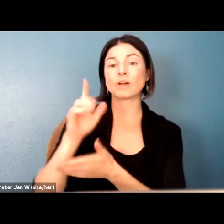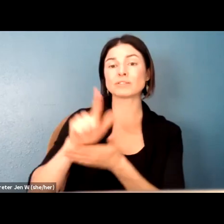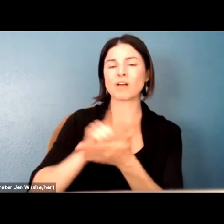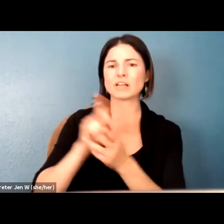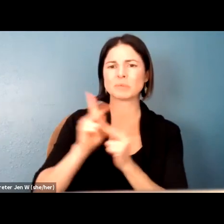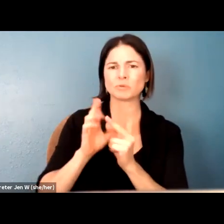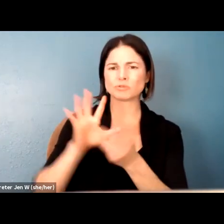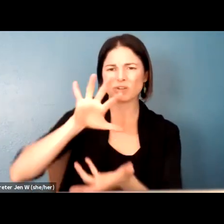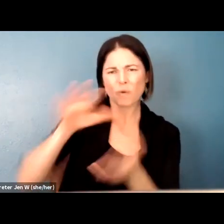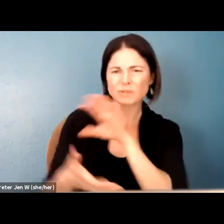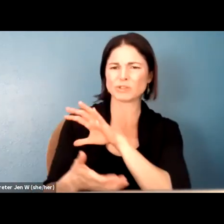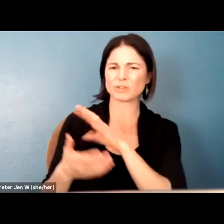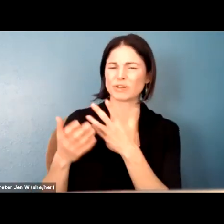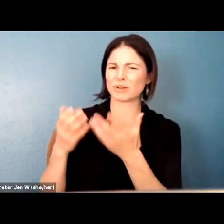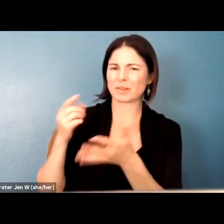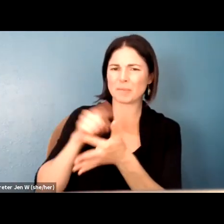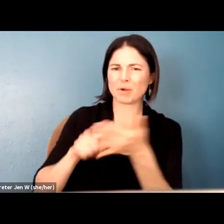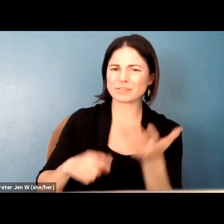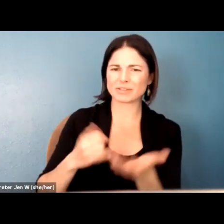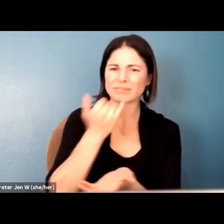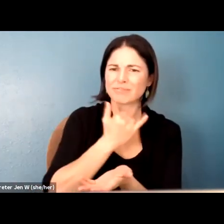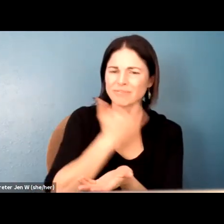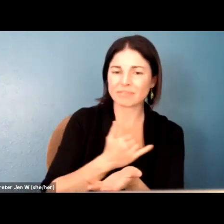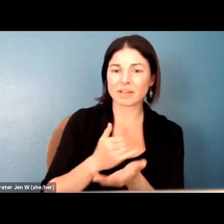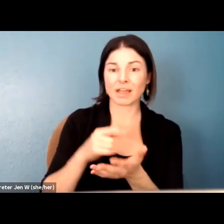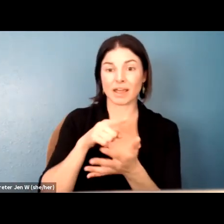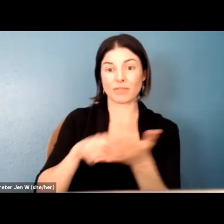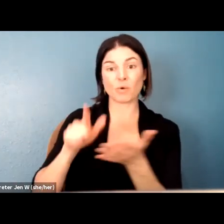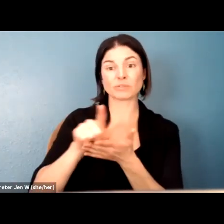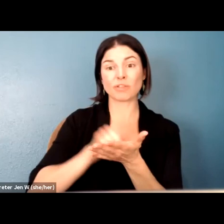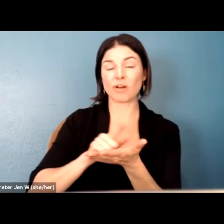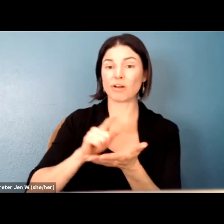thank them for knowing that the repeal of those laws and using